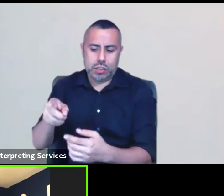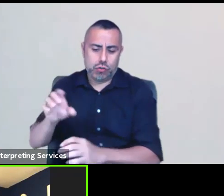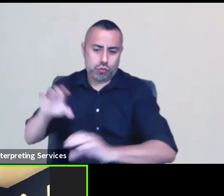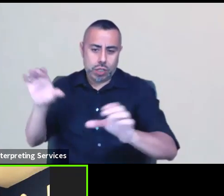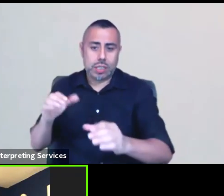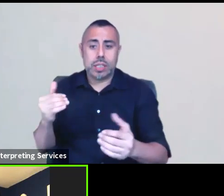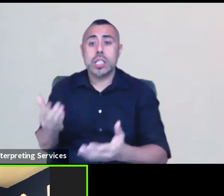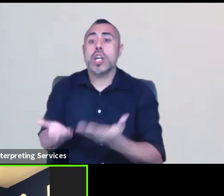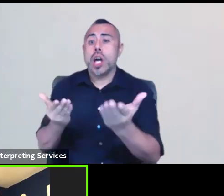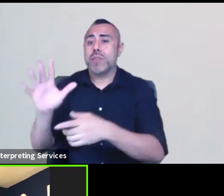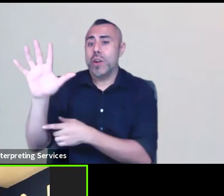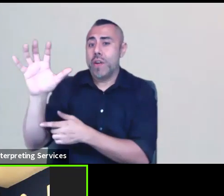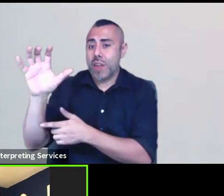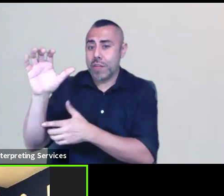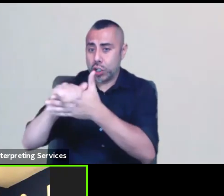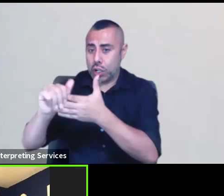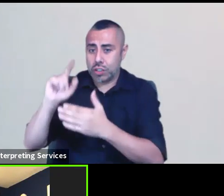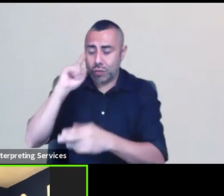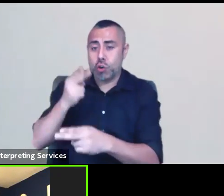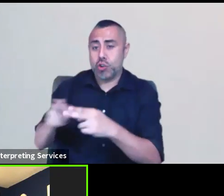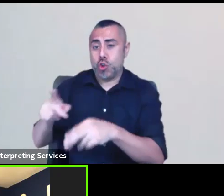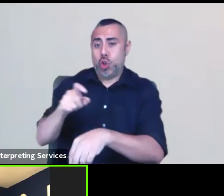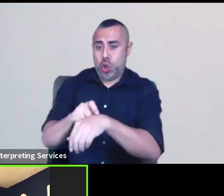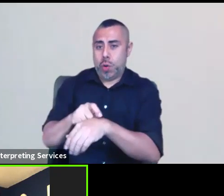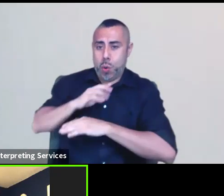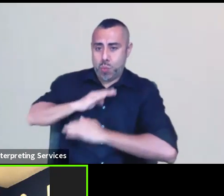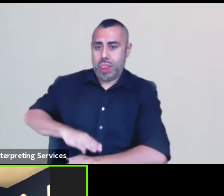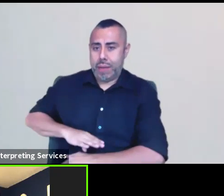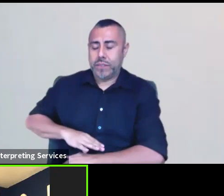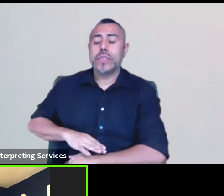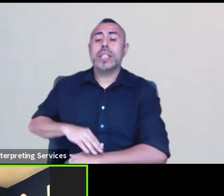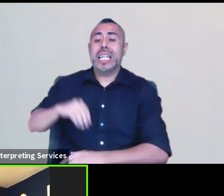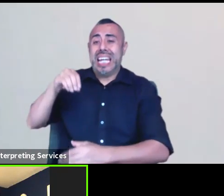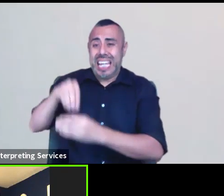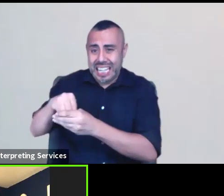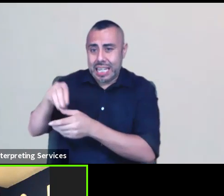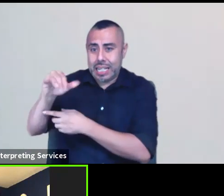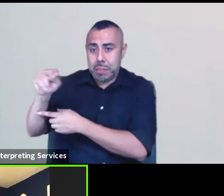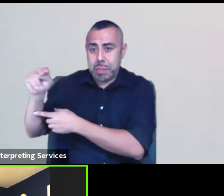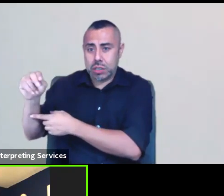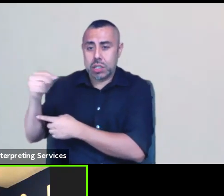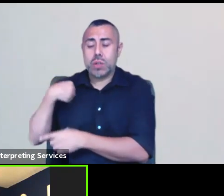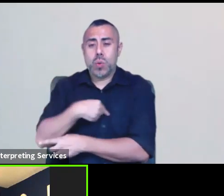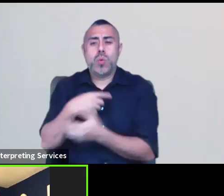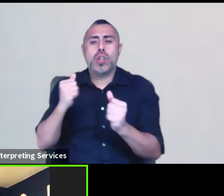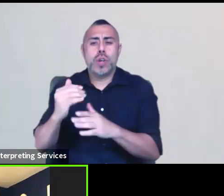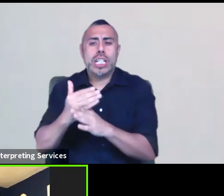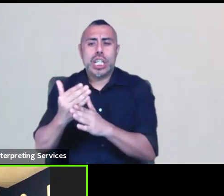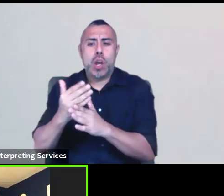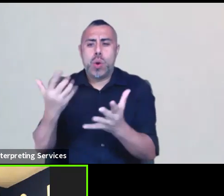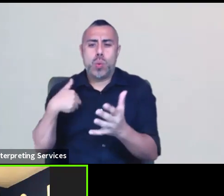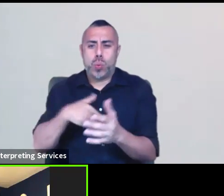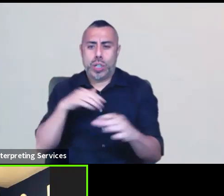and is limited to artists in Minnesota. I'm sharing what we do as a model for others. We fielded so many information requests